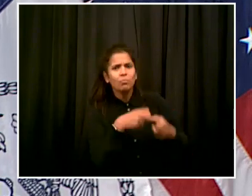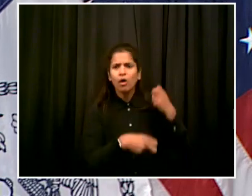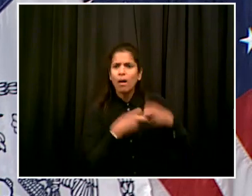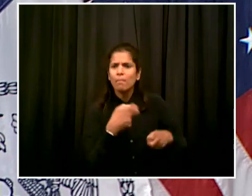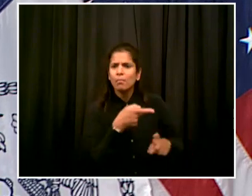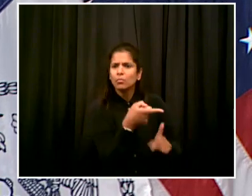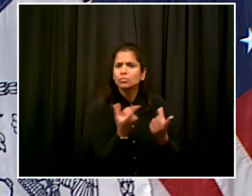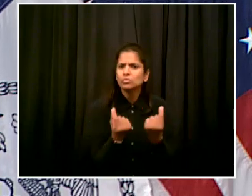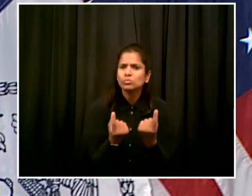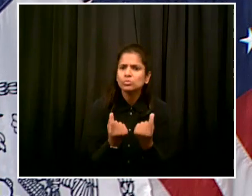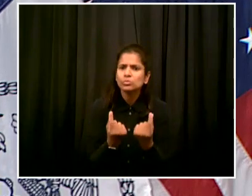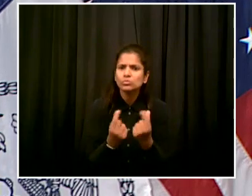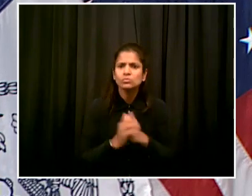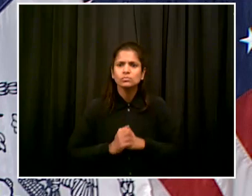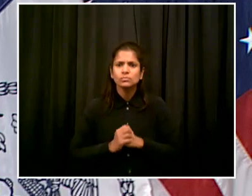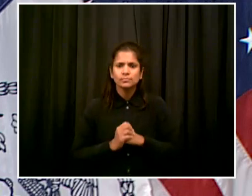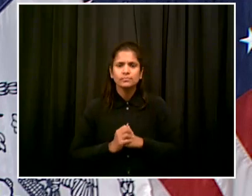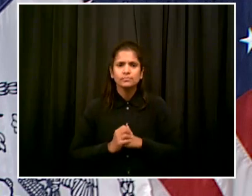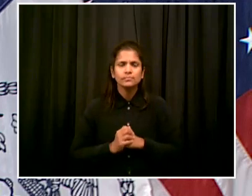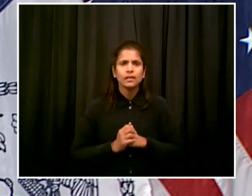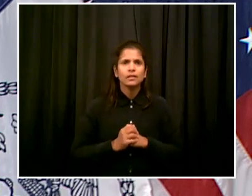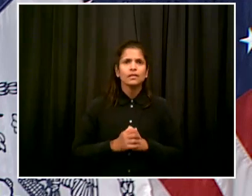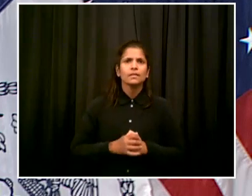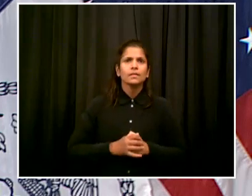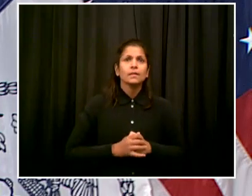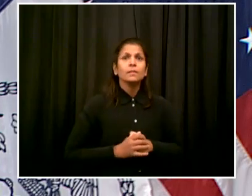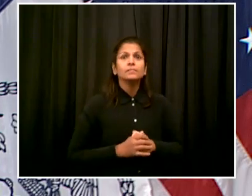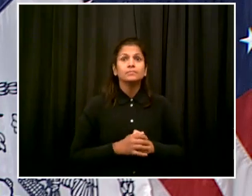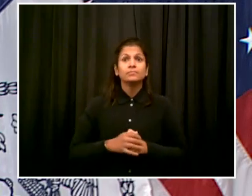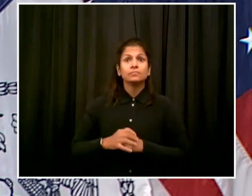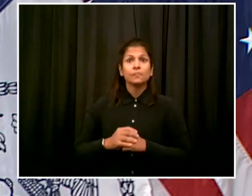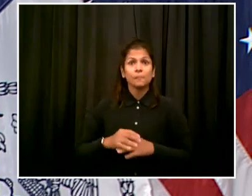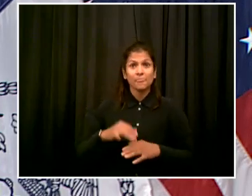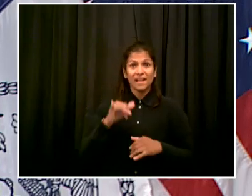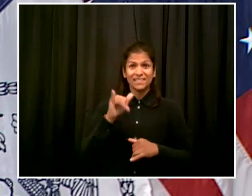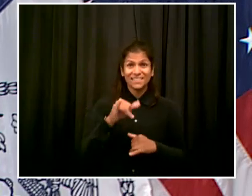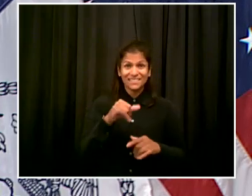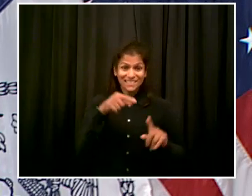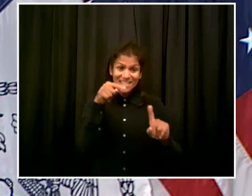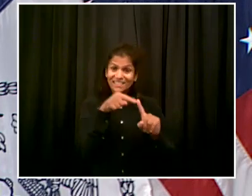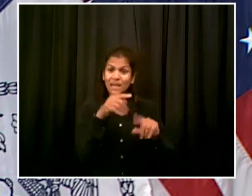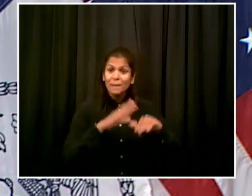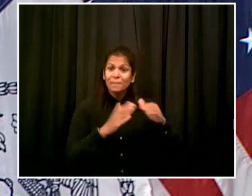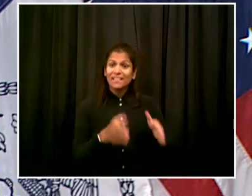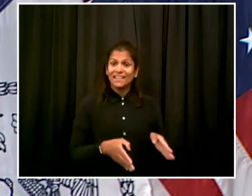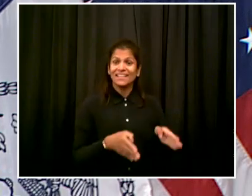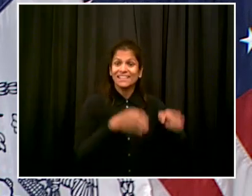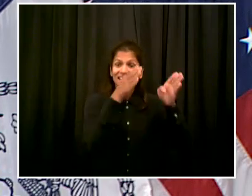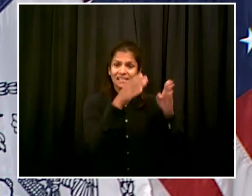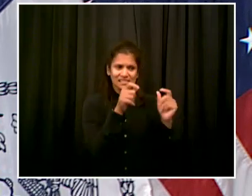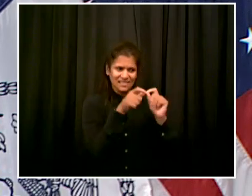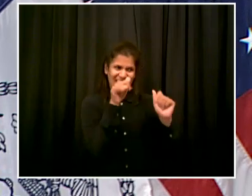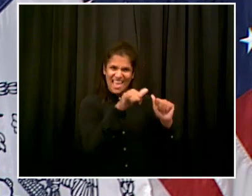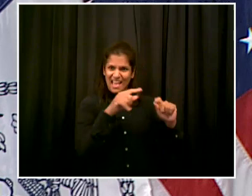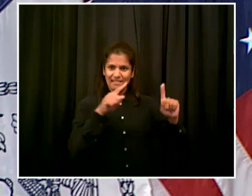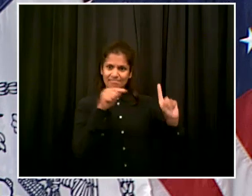THESE CONCERNS DESPITE THE FAC T THAT THERE ARE RESERVATIONS ON THE PART OF PARENTS? WHAT IS THE CITY A NDTHD.E O.E.